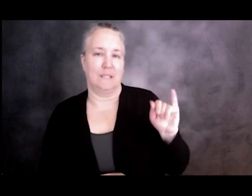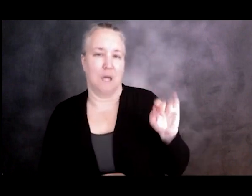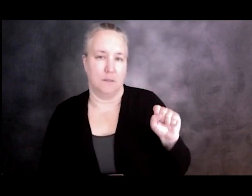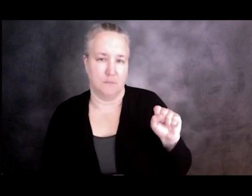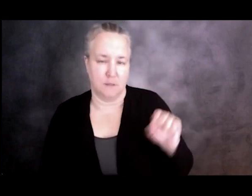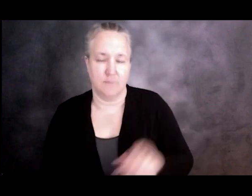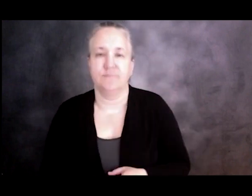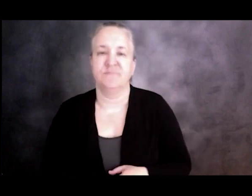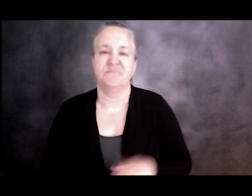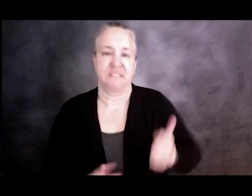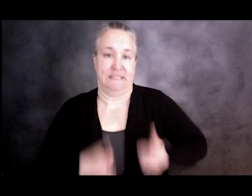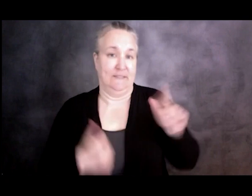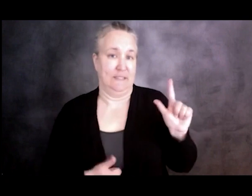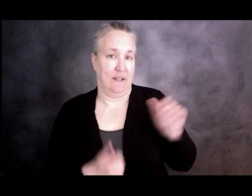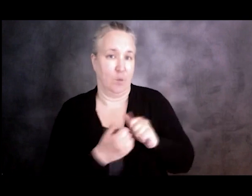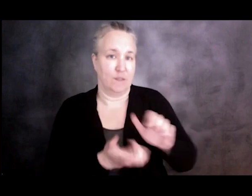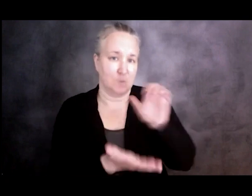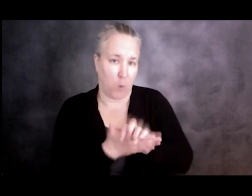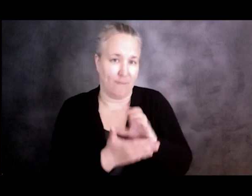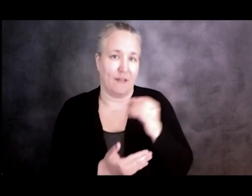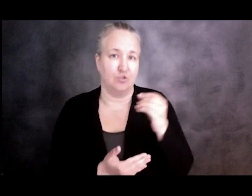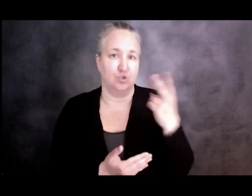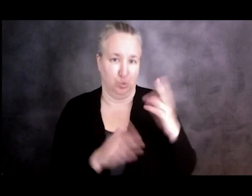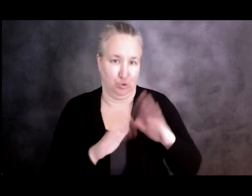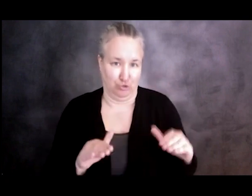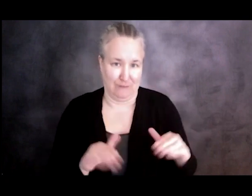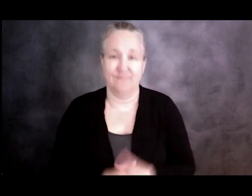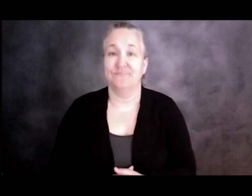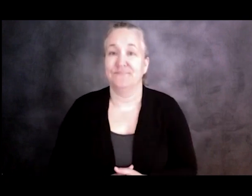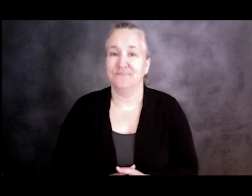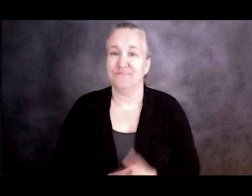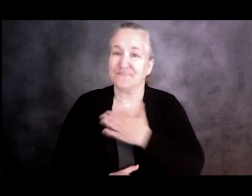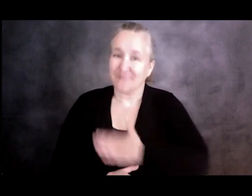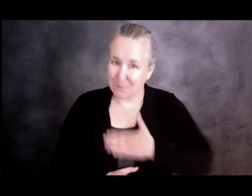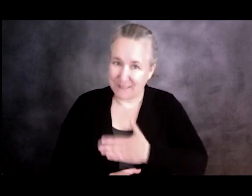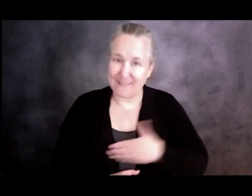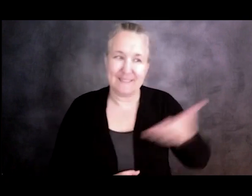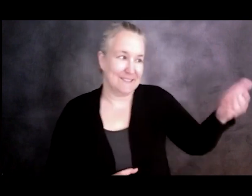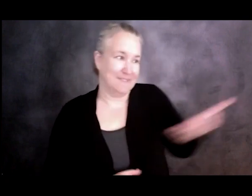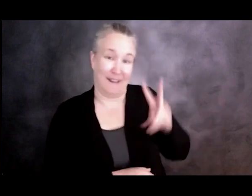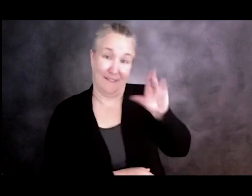Viet lives in LA with his wife and two children. So please invite Viet and my colleagues